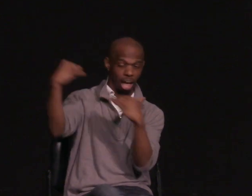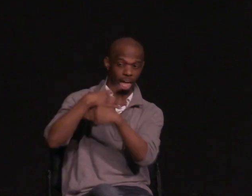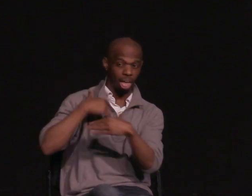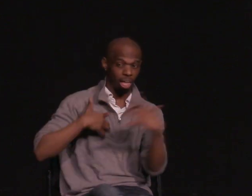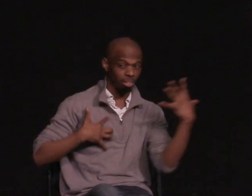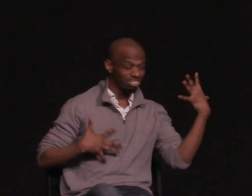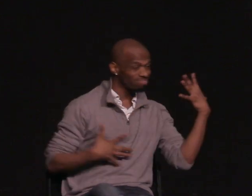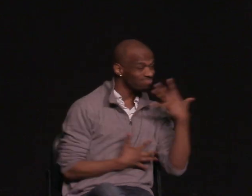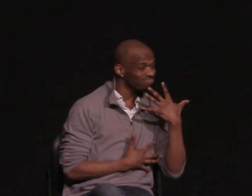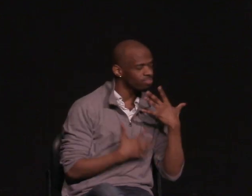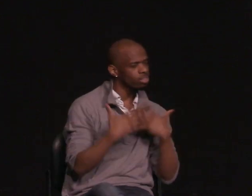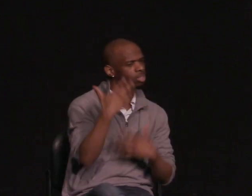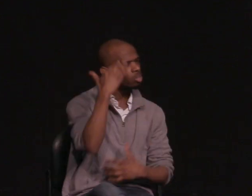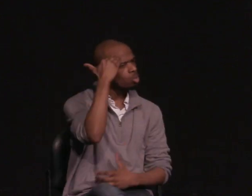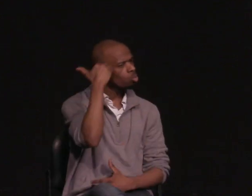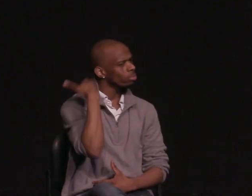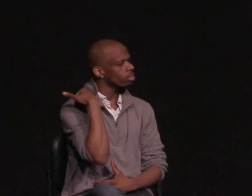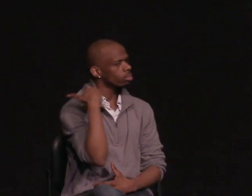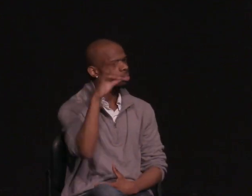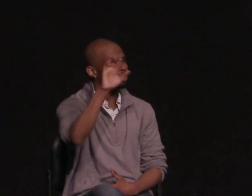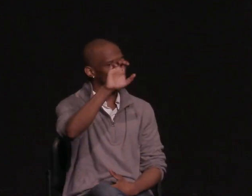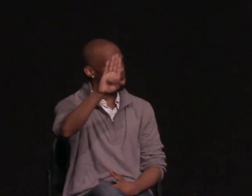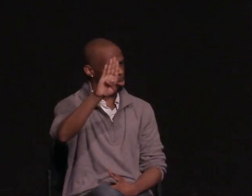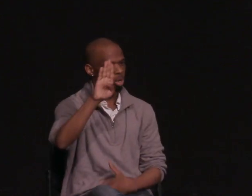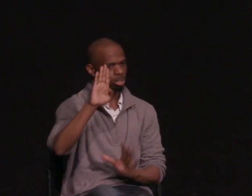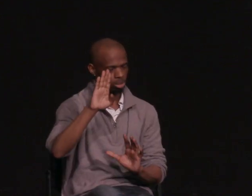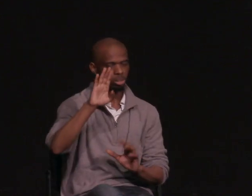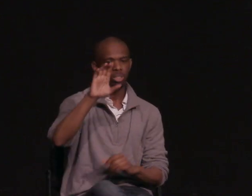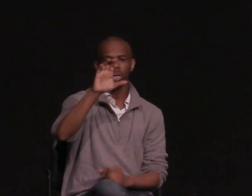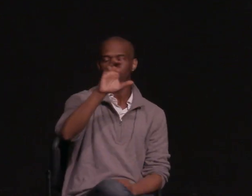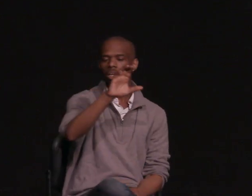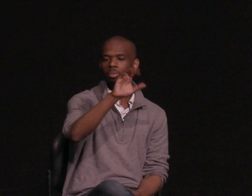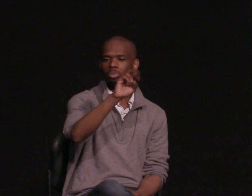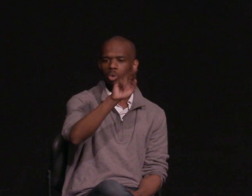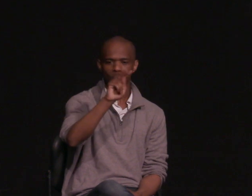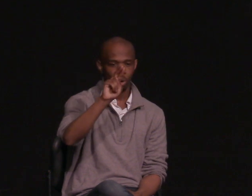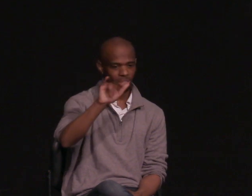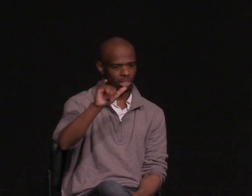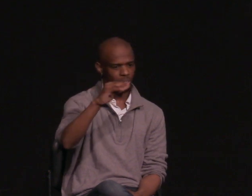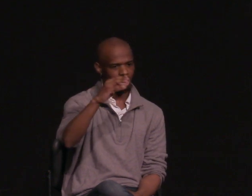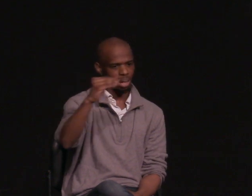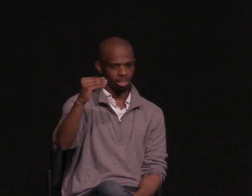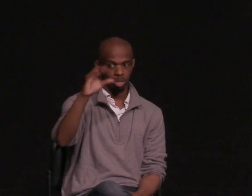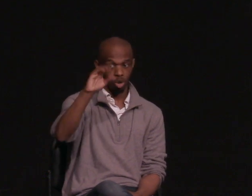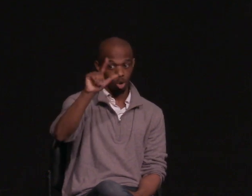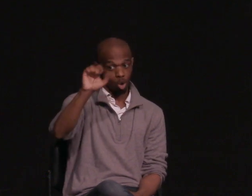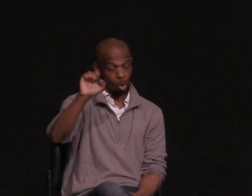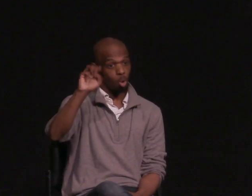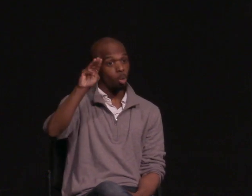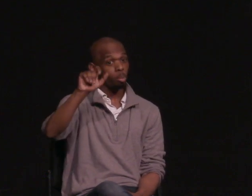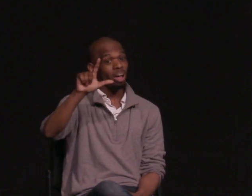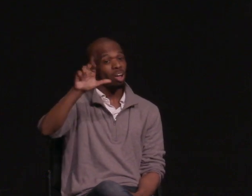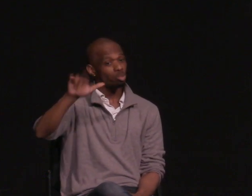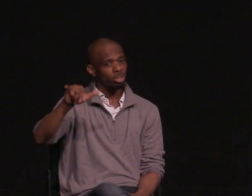There's a couple, Courtney and Nicole Mallery, two Black farmers in El Paso County, Colorado,